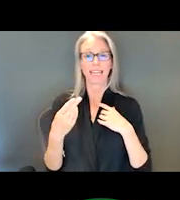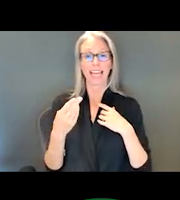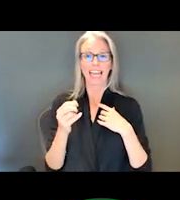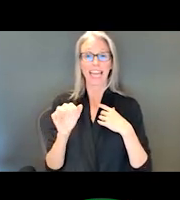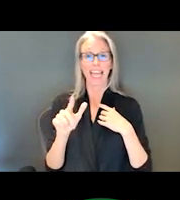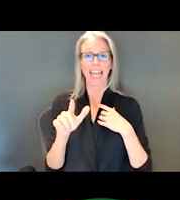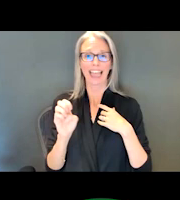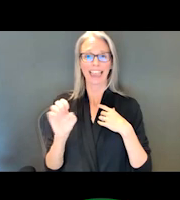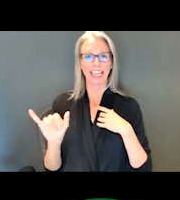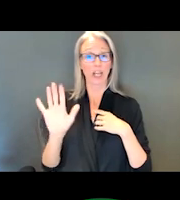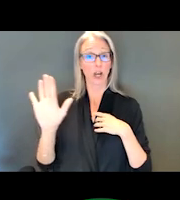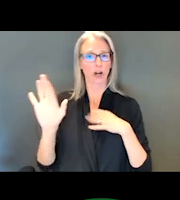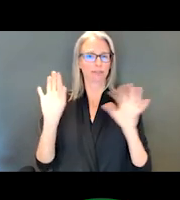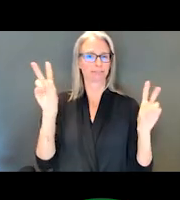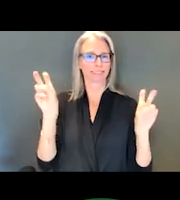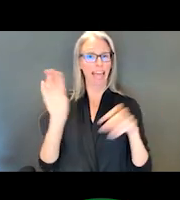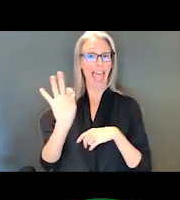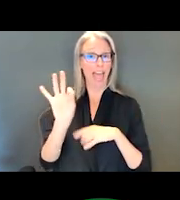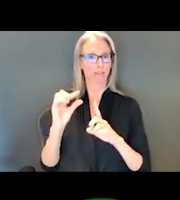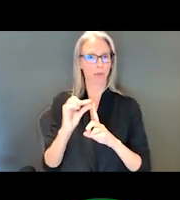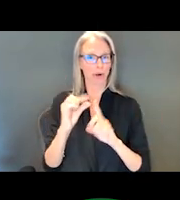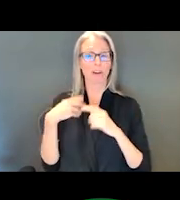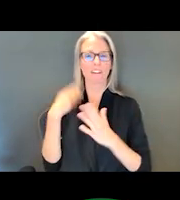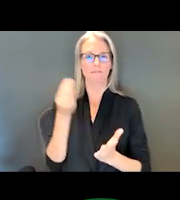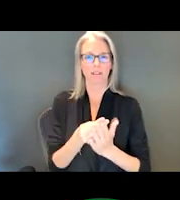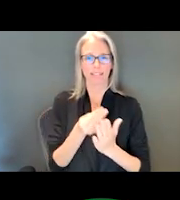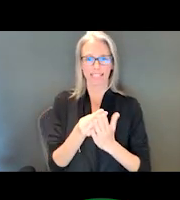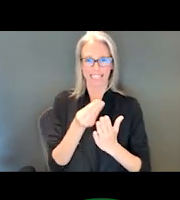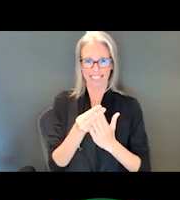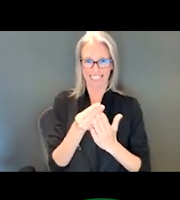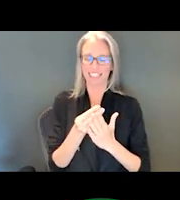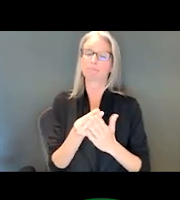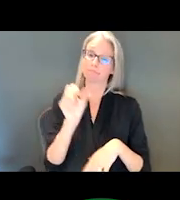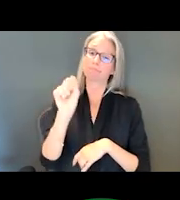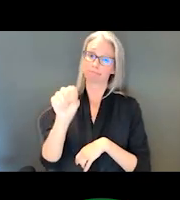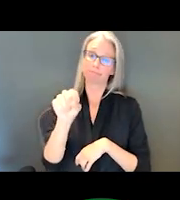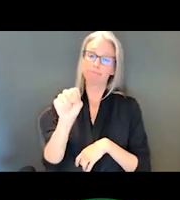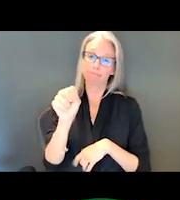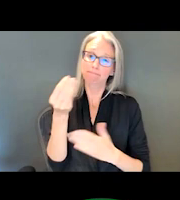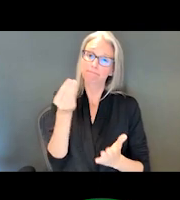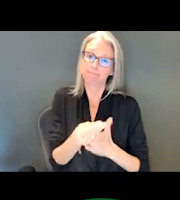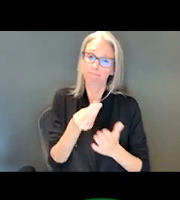And to to implement and our team will be looking at at ways of getting funding in the future